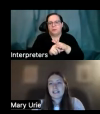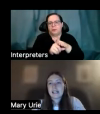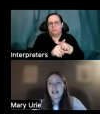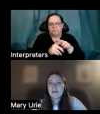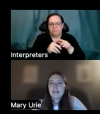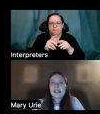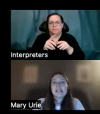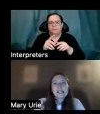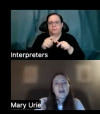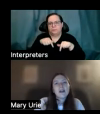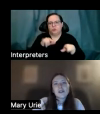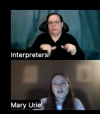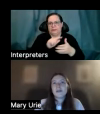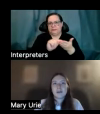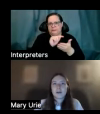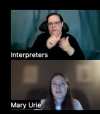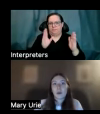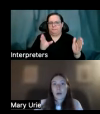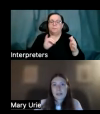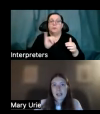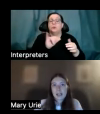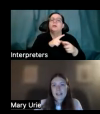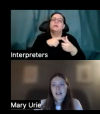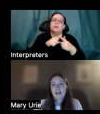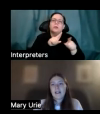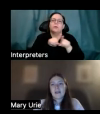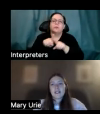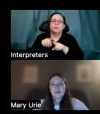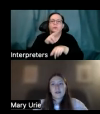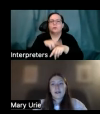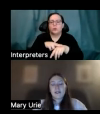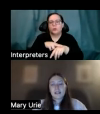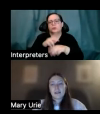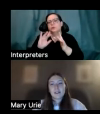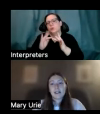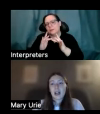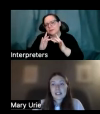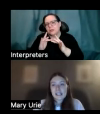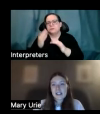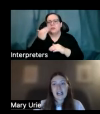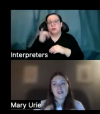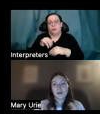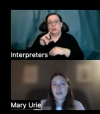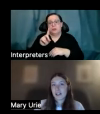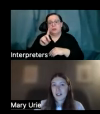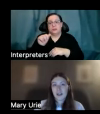this time. And then also, of course, their websites. I know the disability Disability Law Center has a whole section on